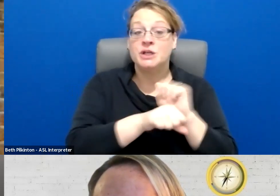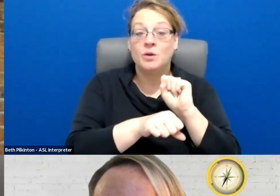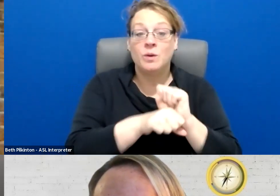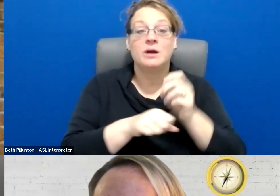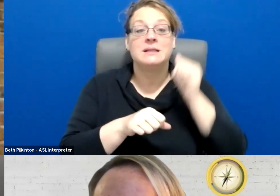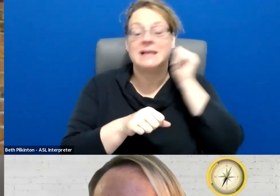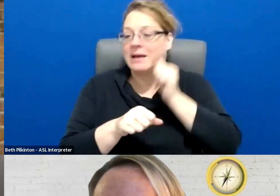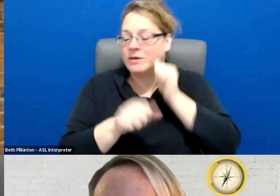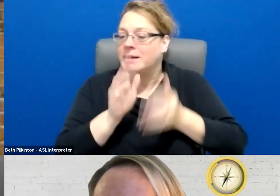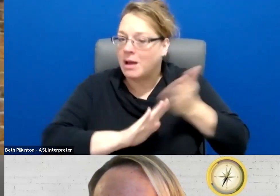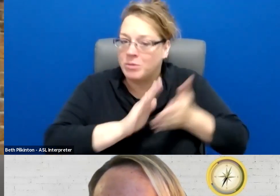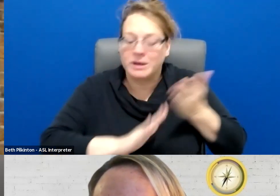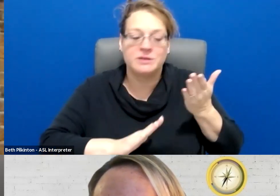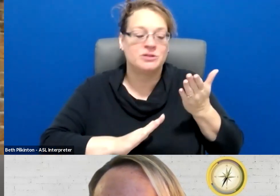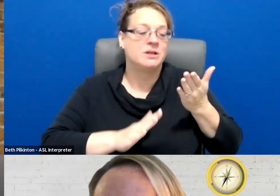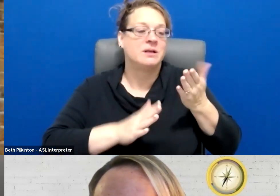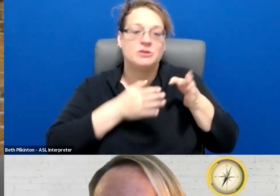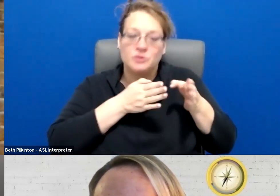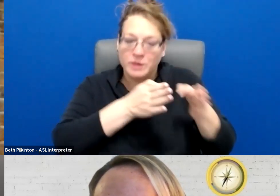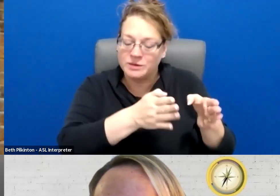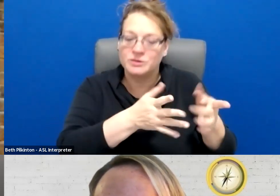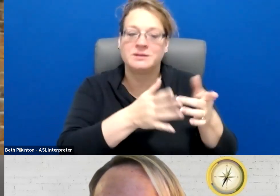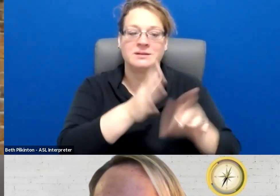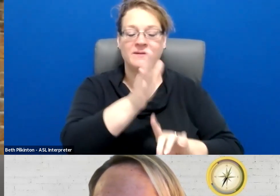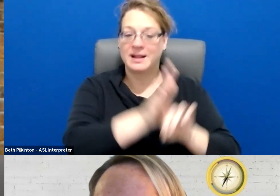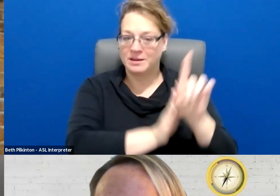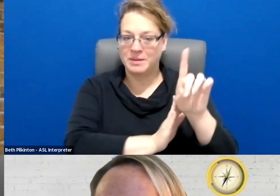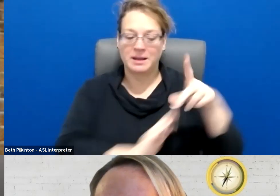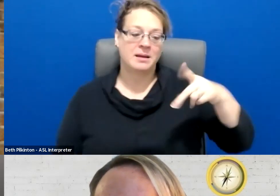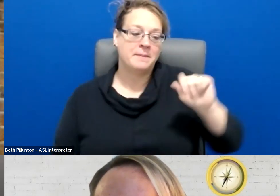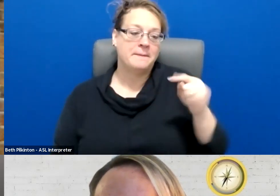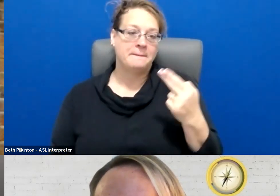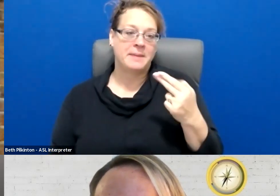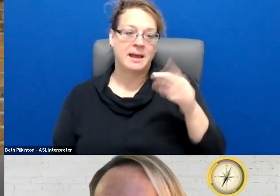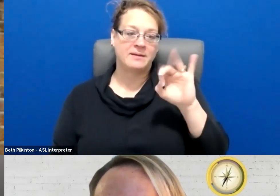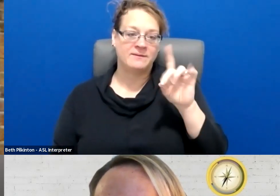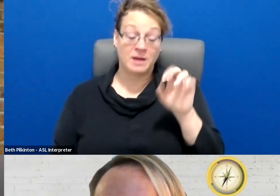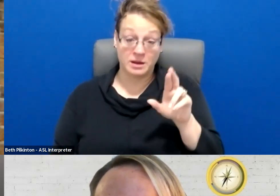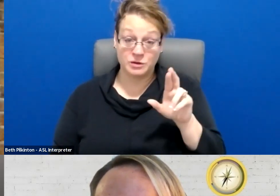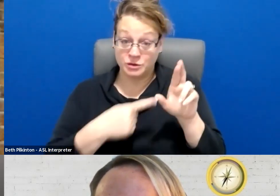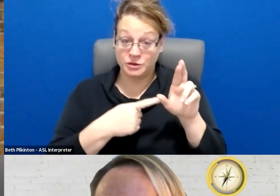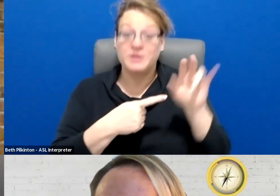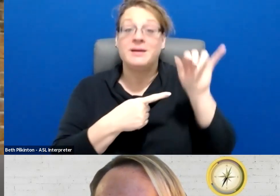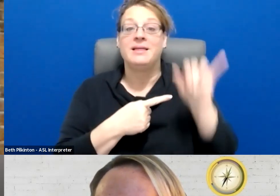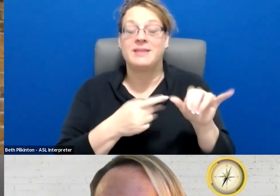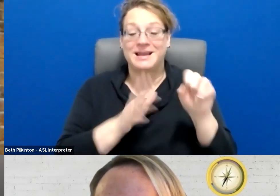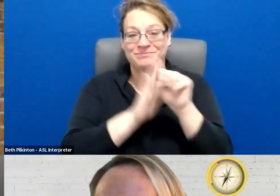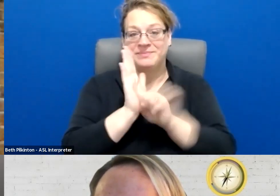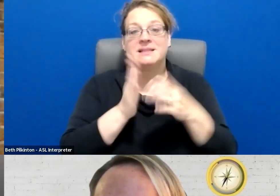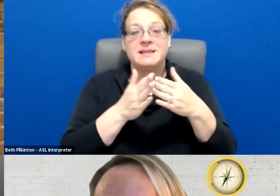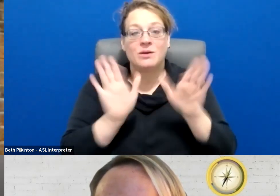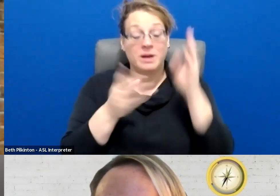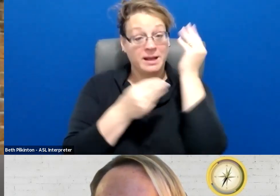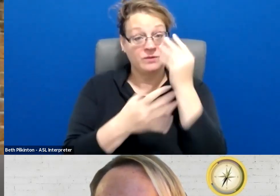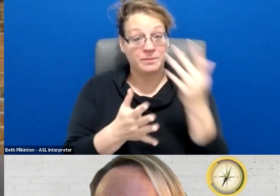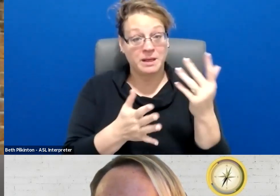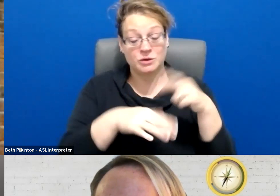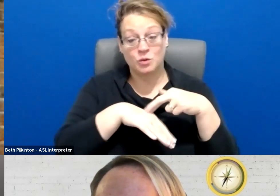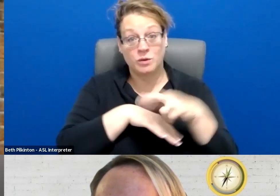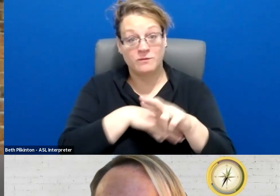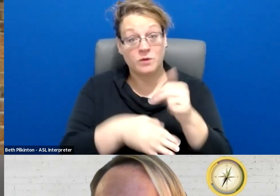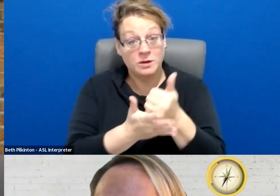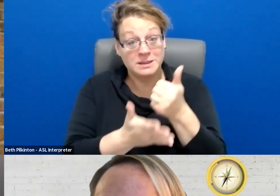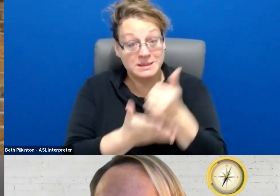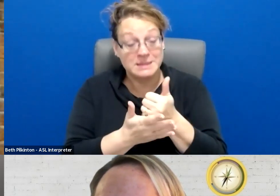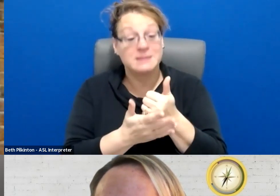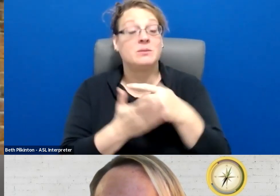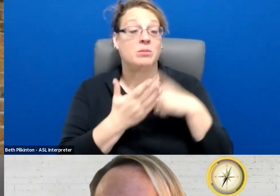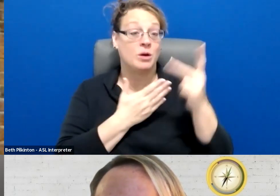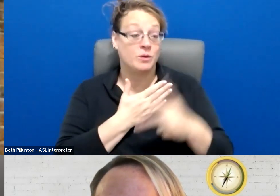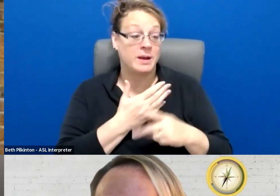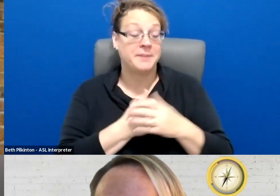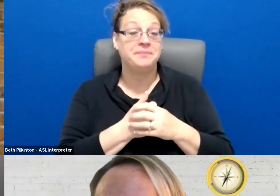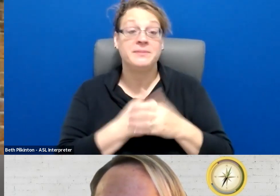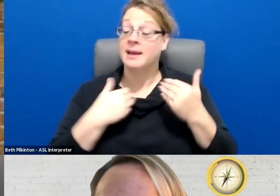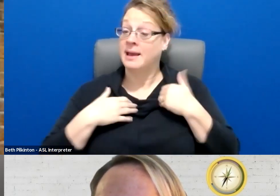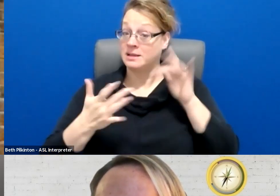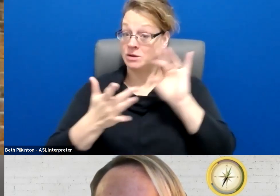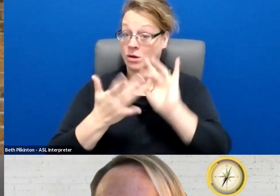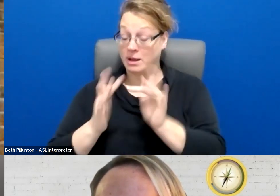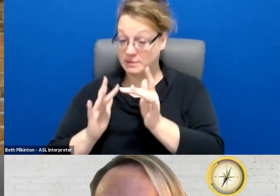Megan serves as the program director of Tennessee disability Pathfinder within the Vanderbilt Kennedy Center.